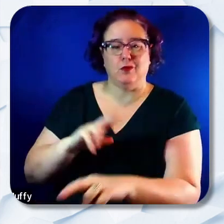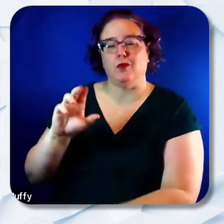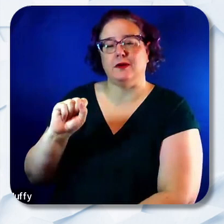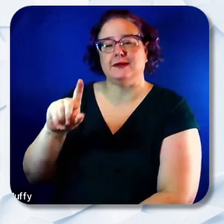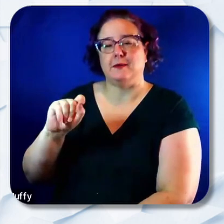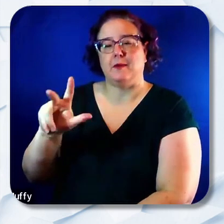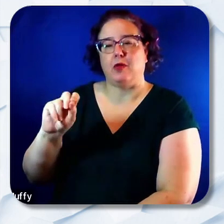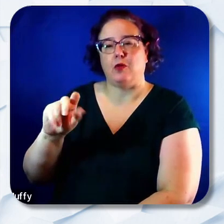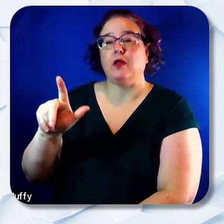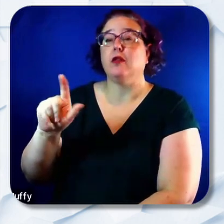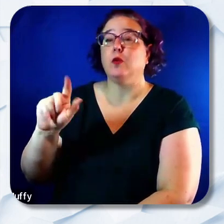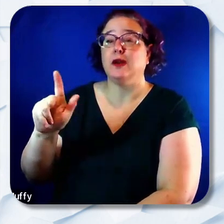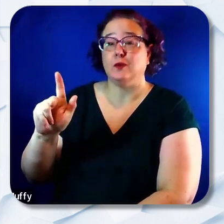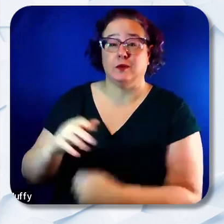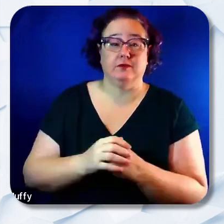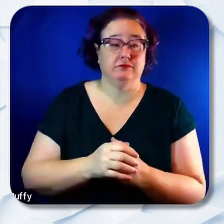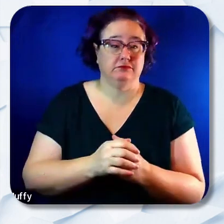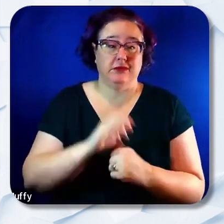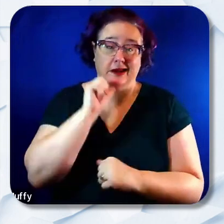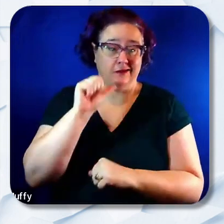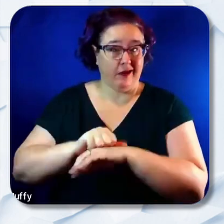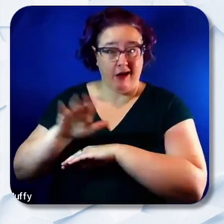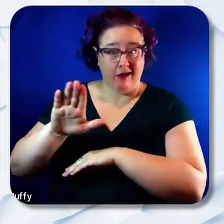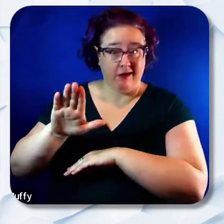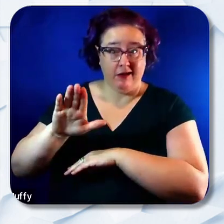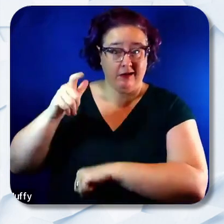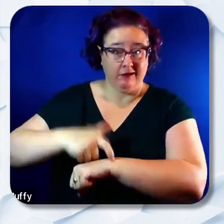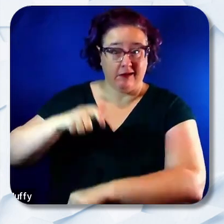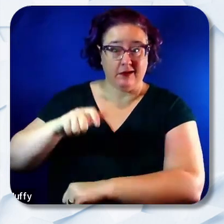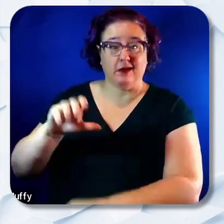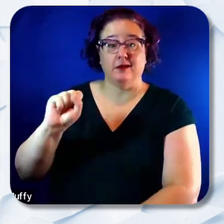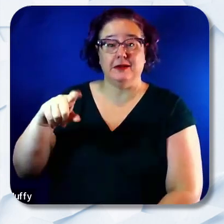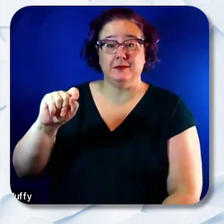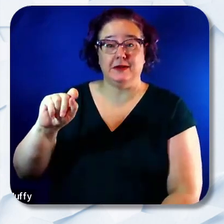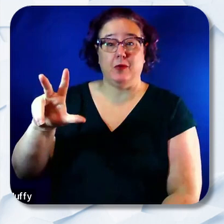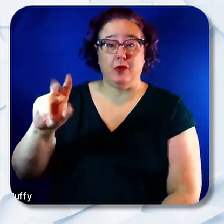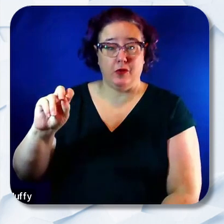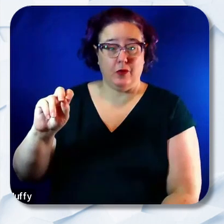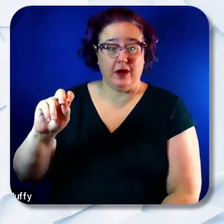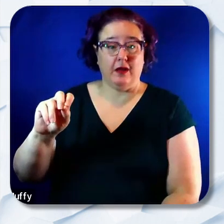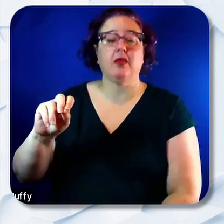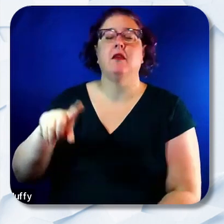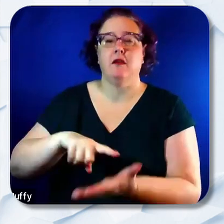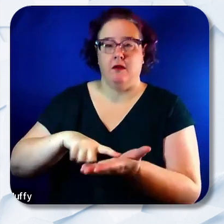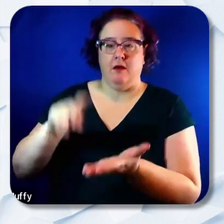If the reports are not submitted on or before September 30th, 2023, then the refunds will need to be returned.